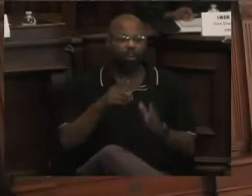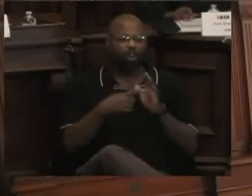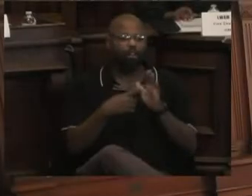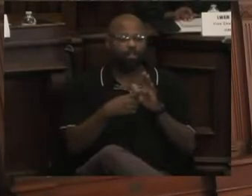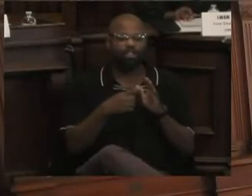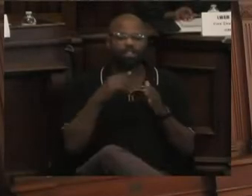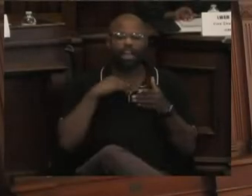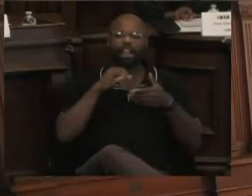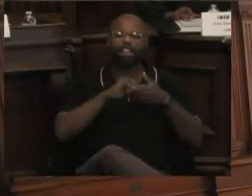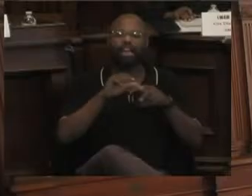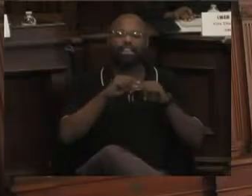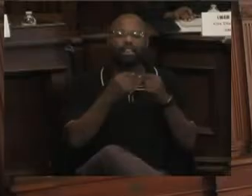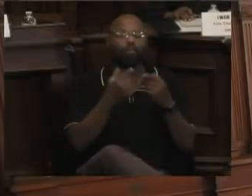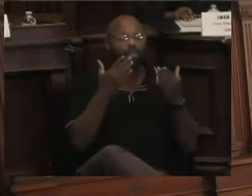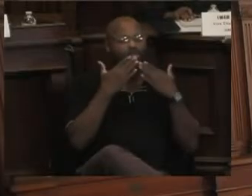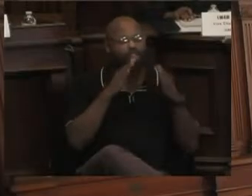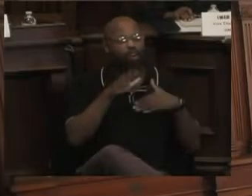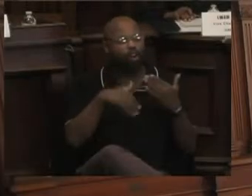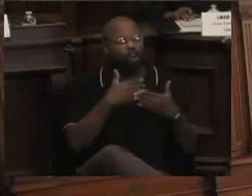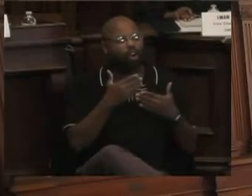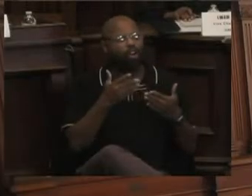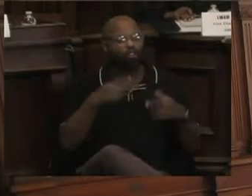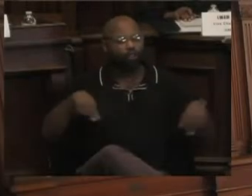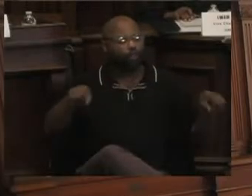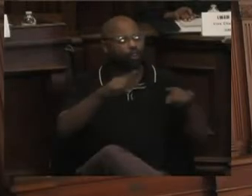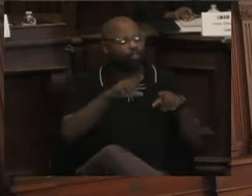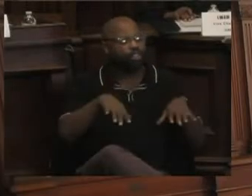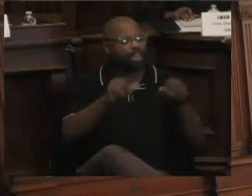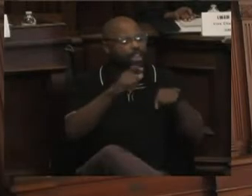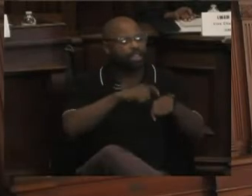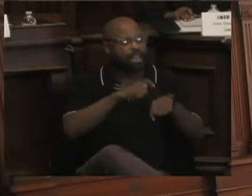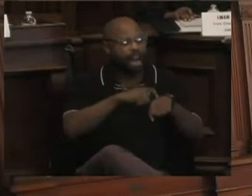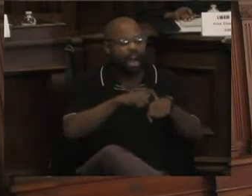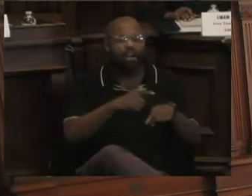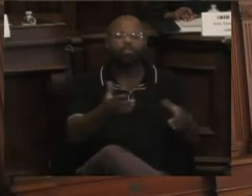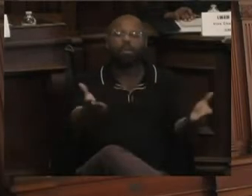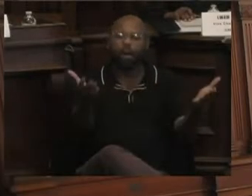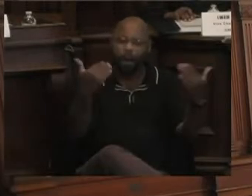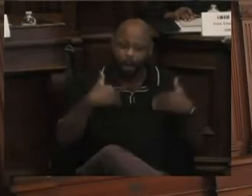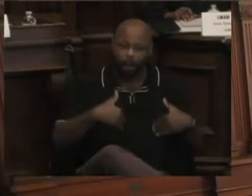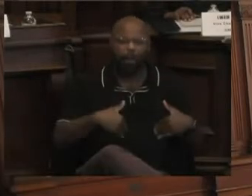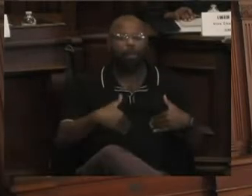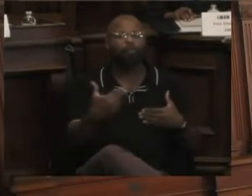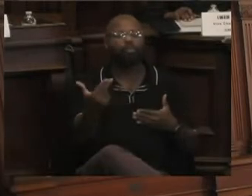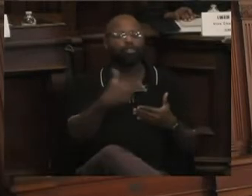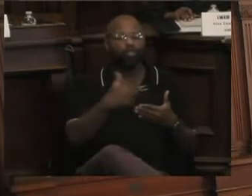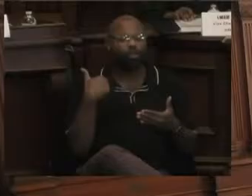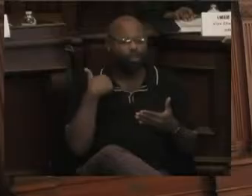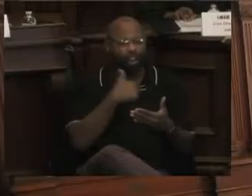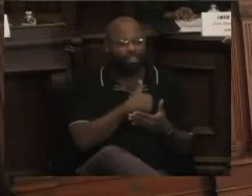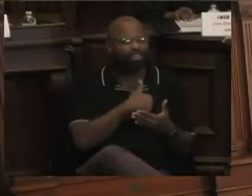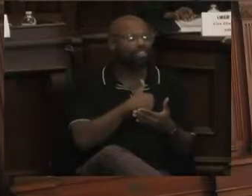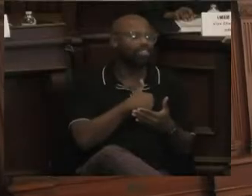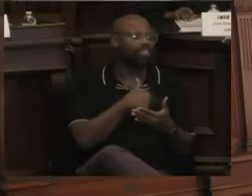on my left. Brown and I represent the Alliance. I want